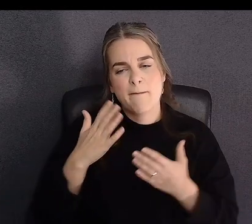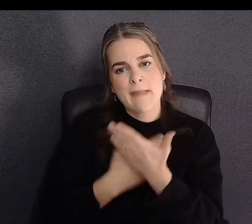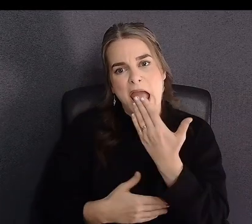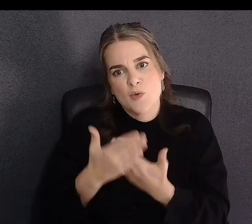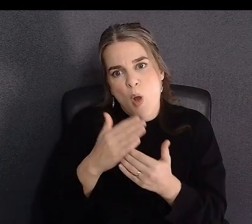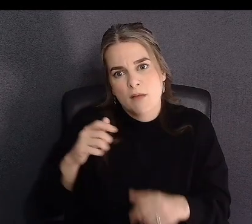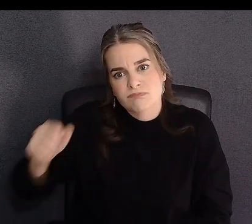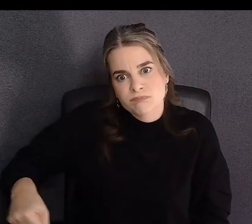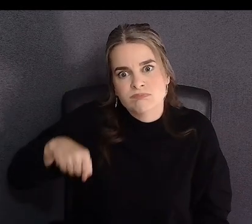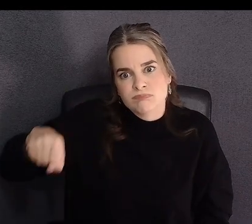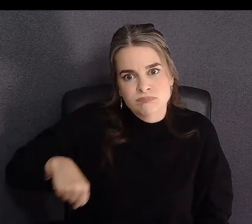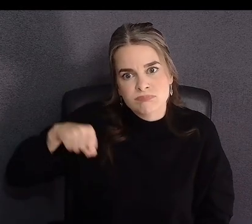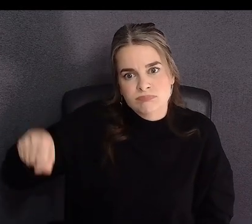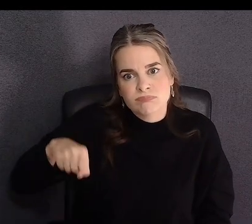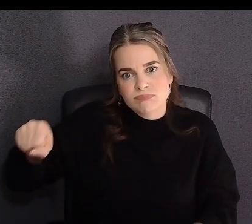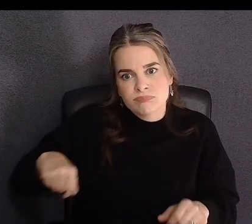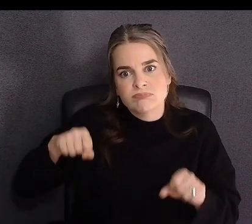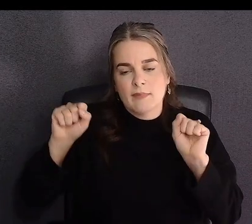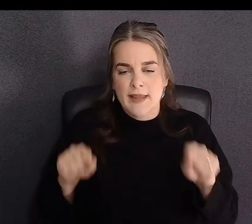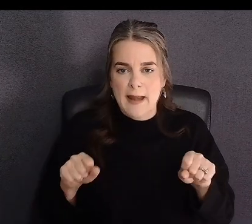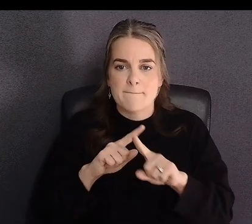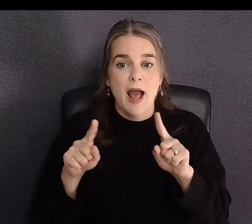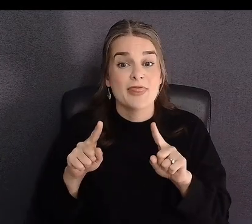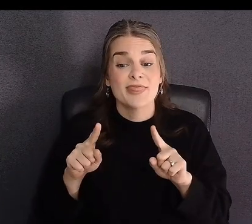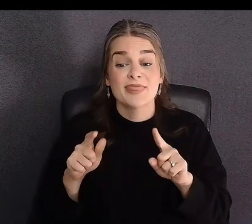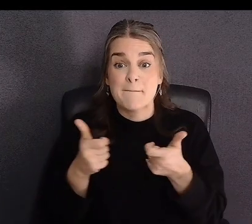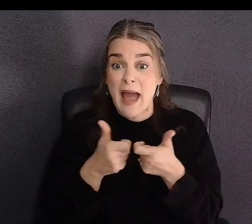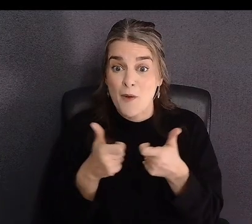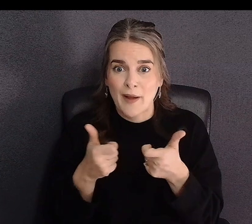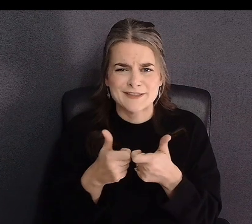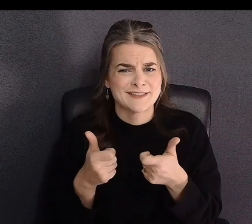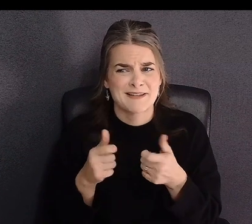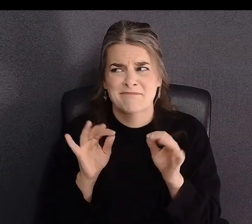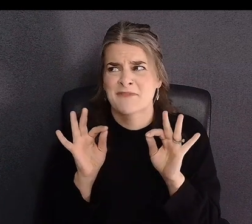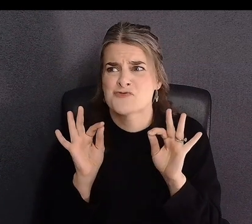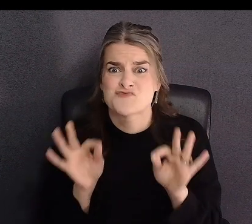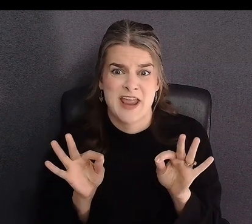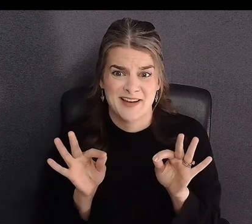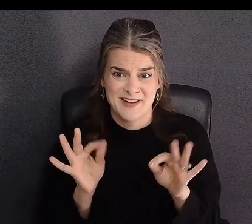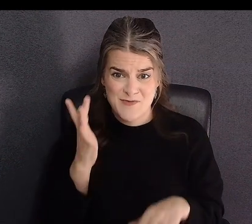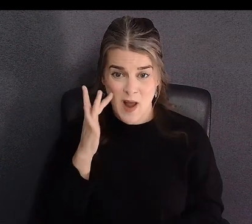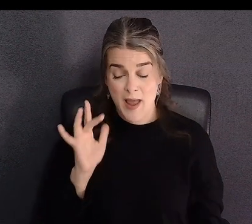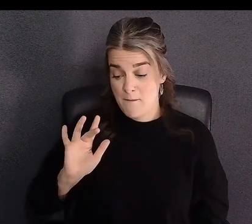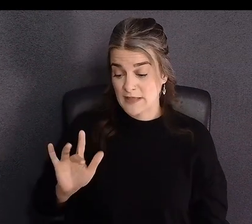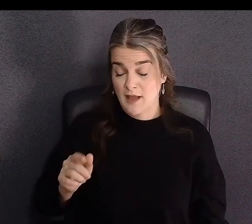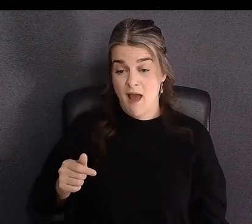But the powered ones are great because all you have to do is press an up or down button, and the table will